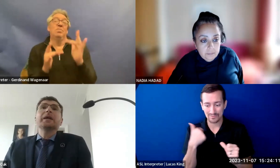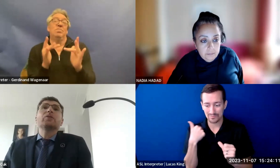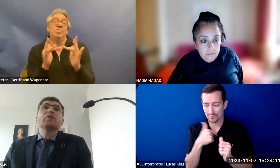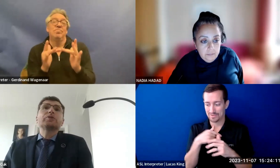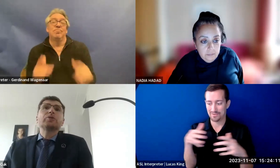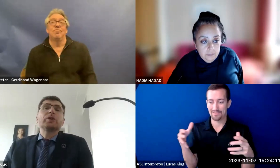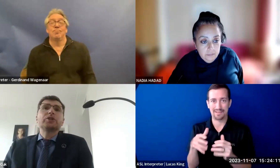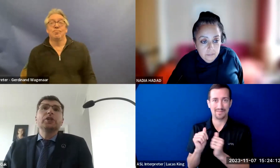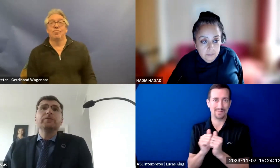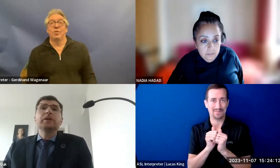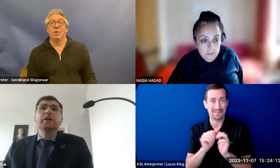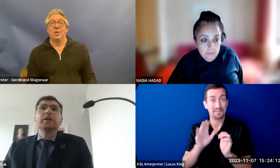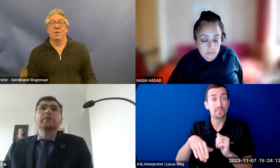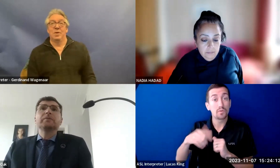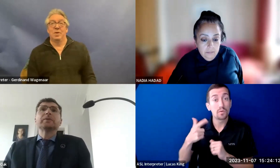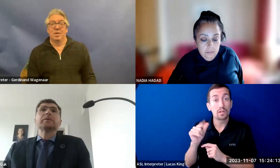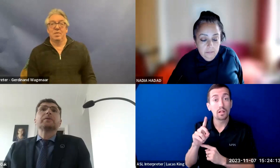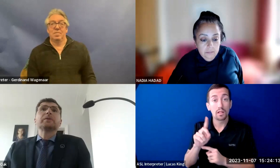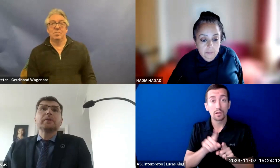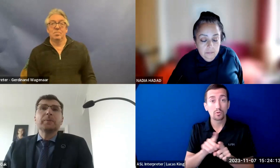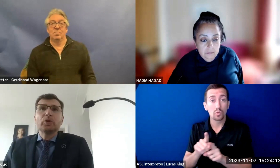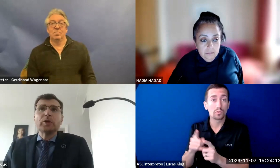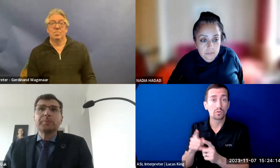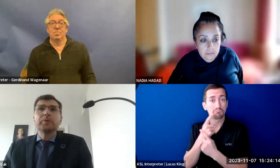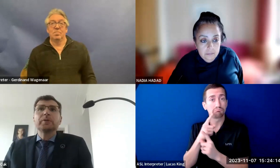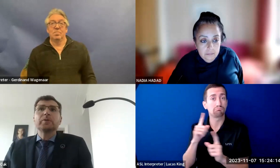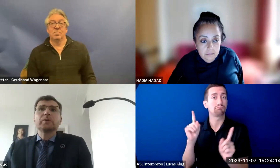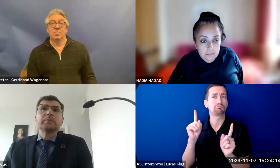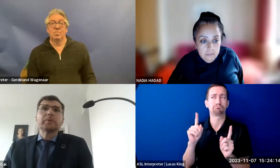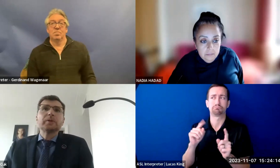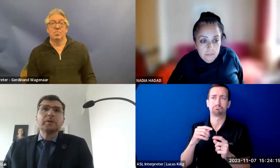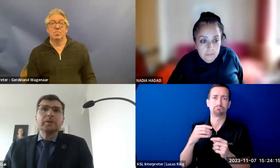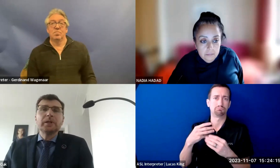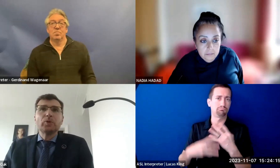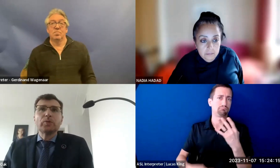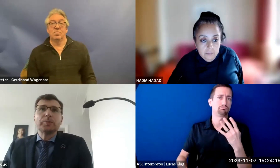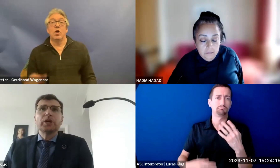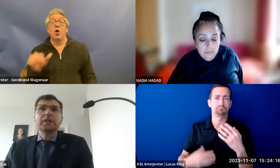GLAD also achieved a number of objectives.